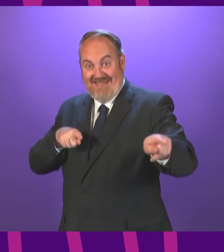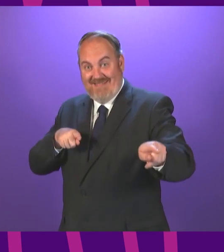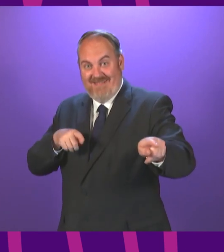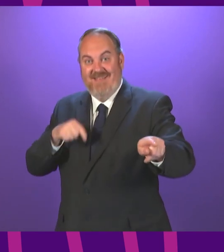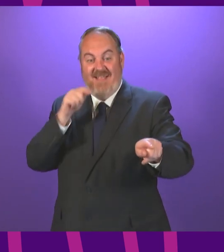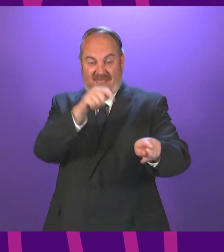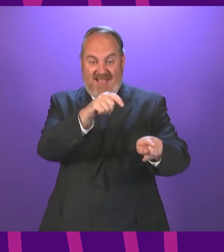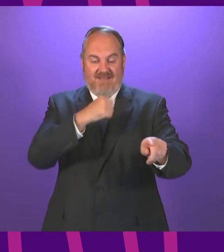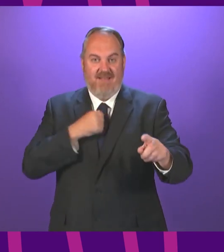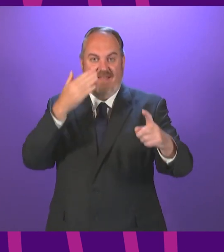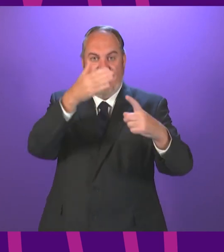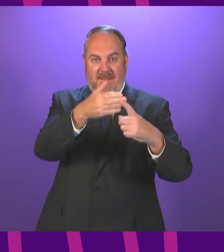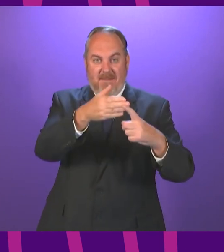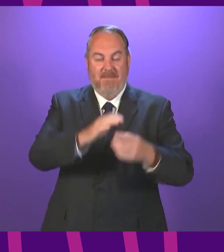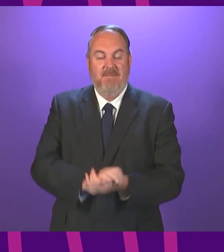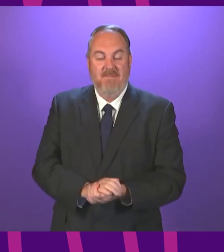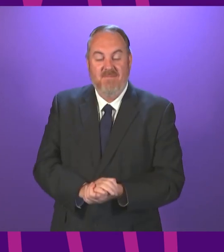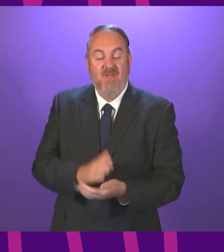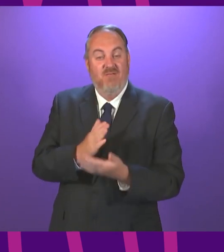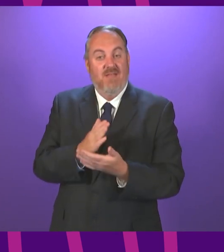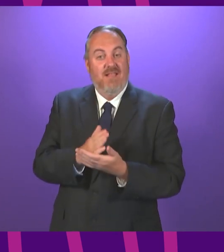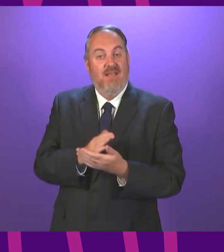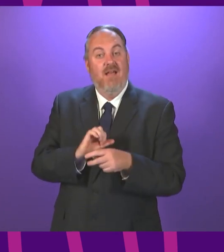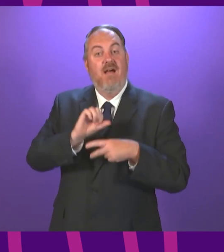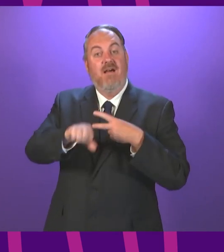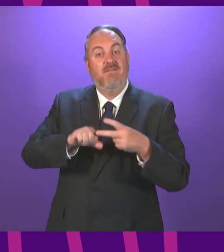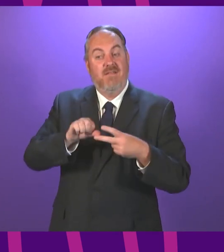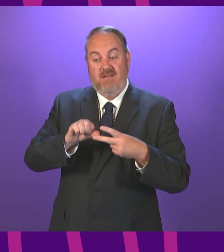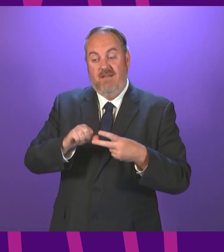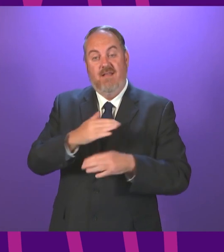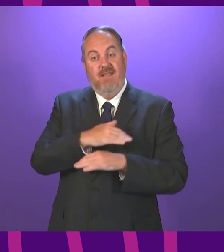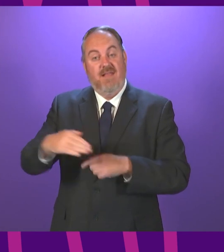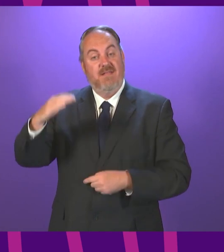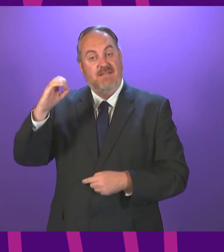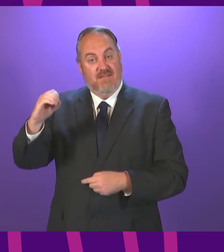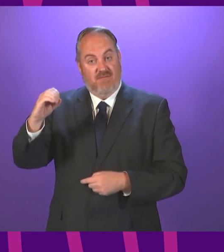not abandoning them, and even when we move beyond level 0 we will continue to require that some